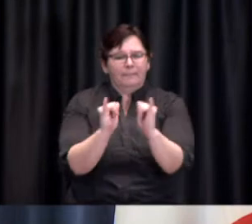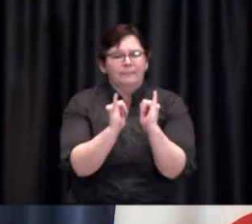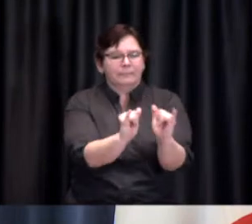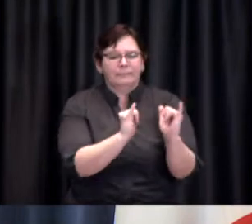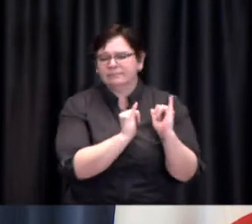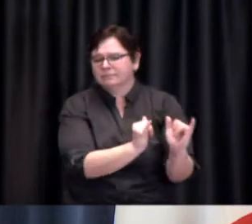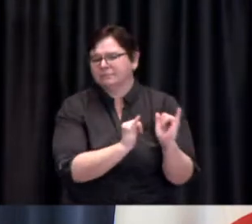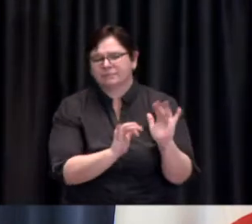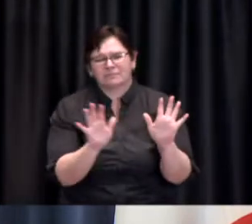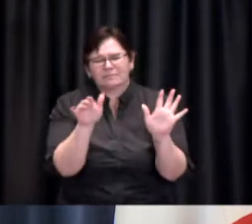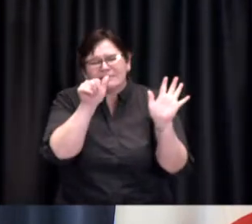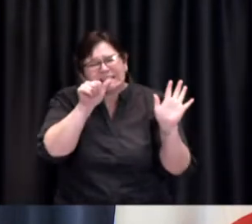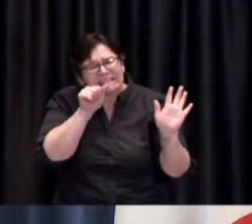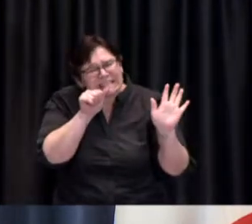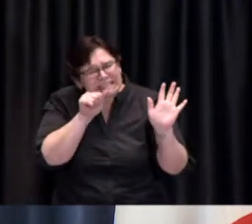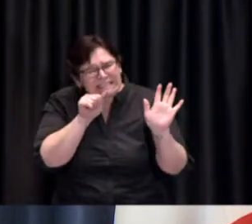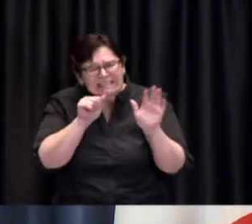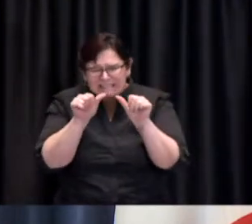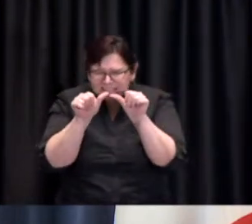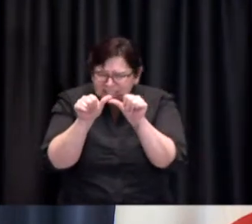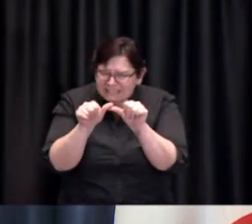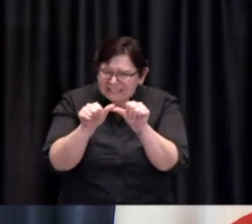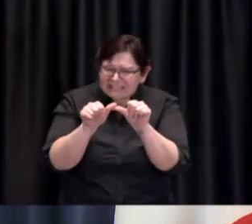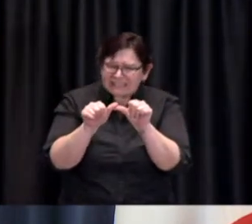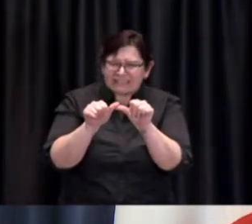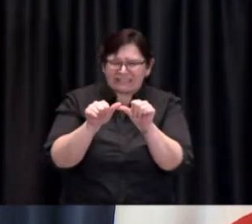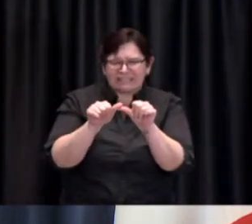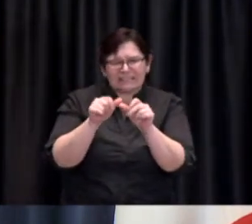vigilance with respect to self-protection measures because we're almost there.